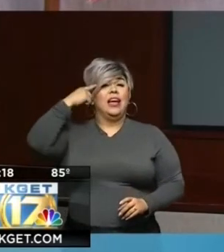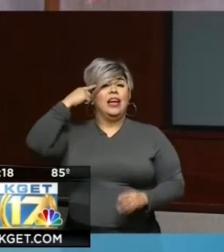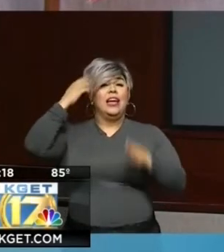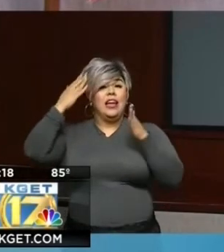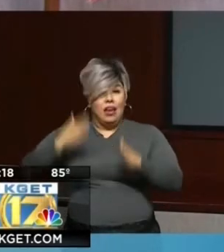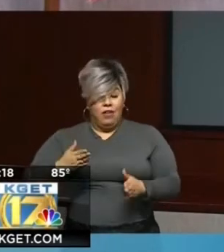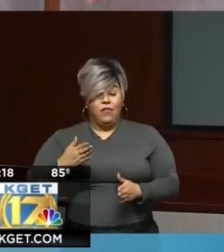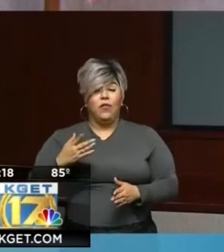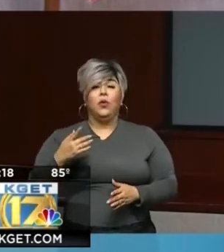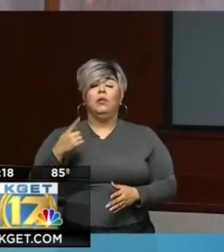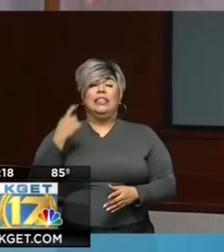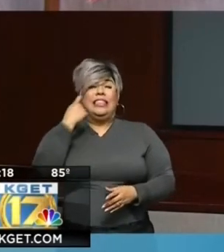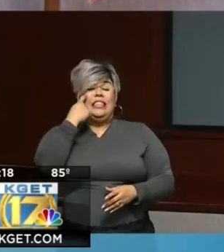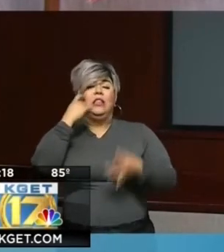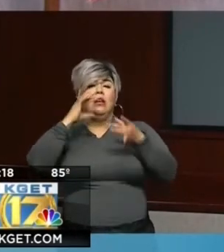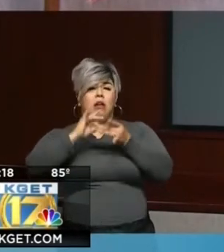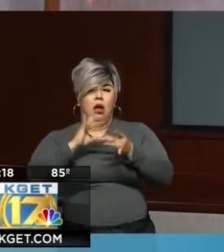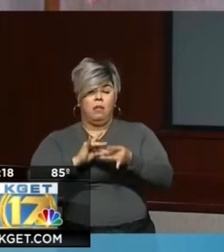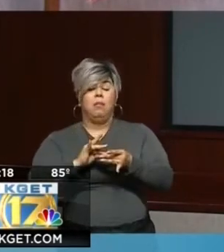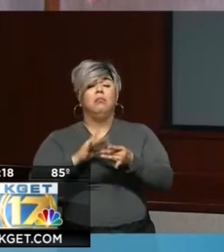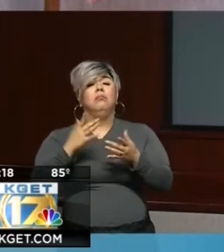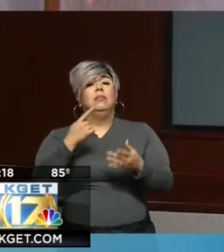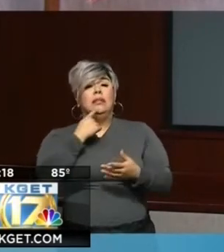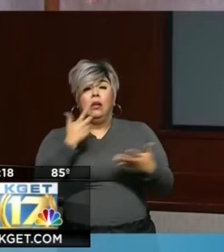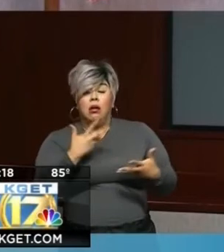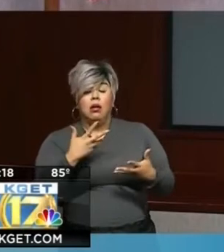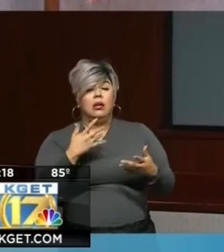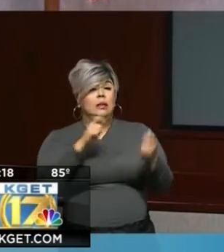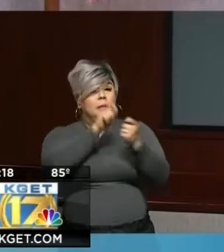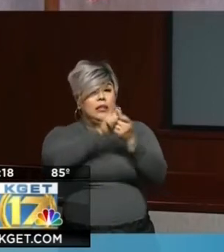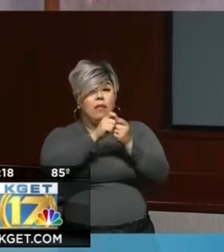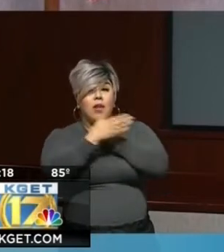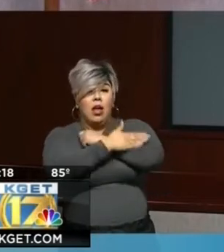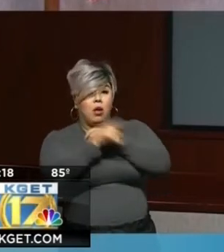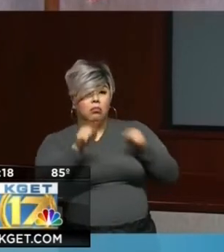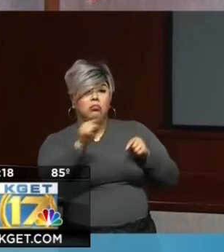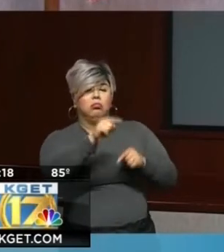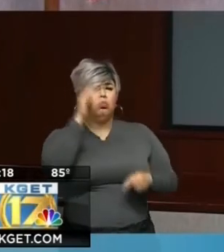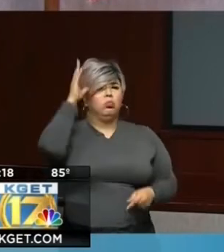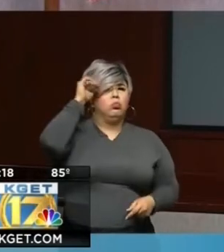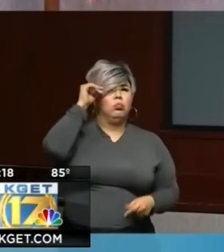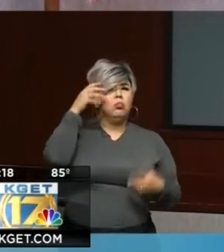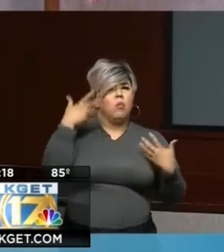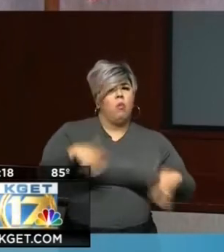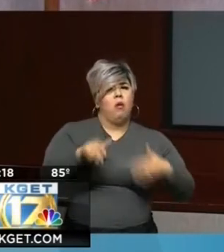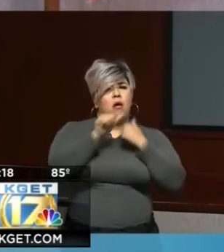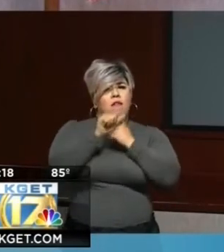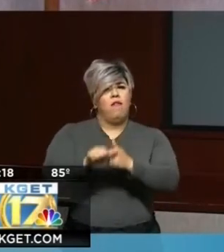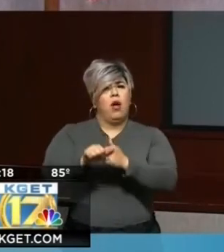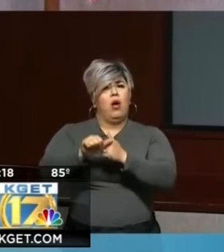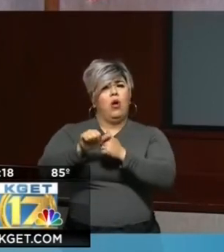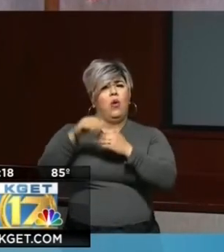RIGHT? Reporter: YES, GOVERNOR NEWSOM SAYING THAT HE MAY HAVE TO WITHHOLDING FUNDING FROM